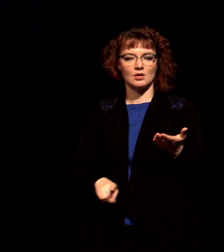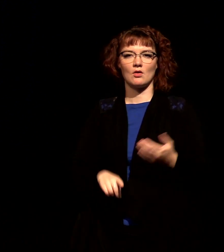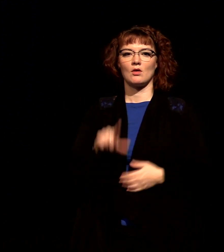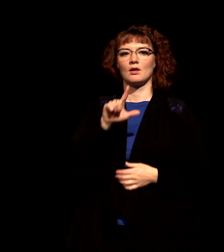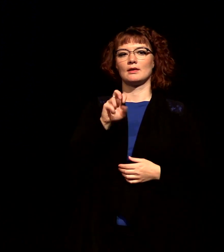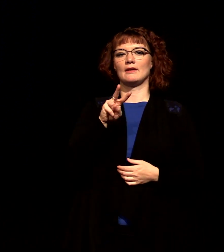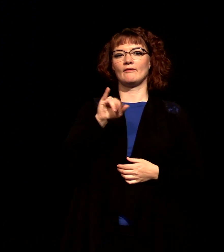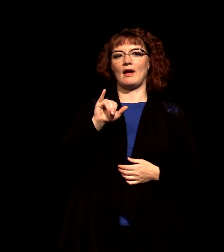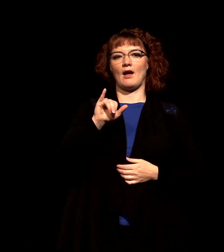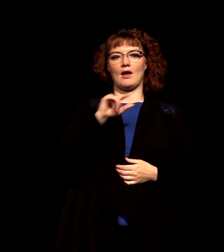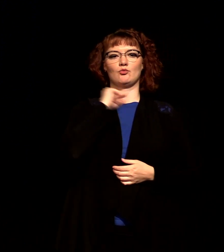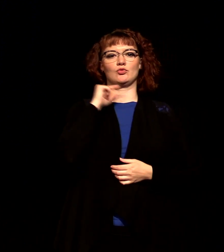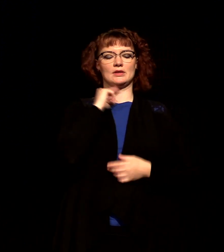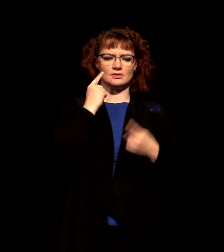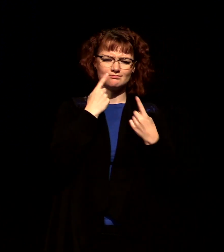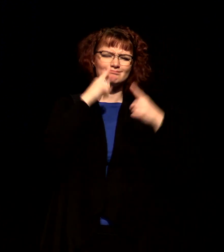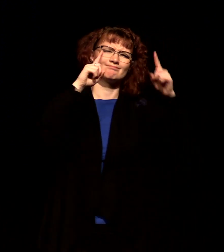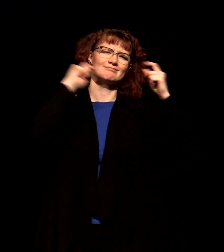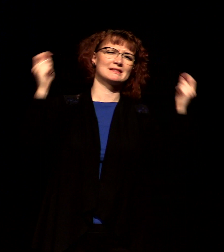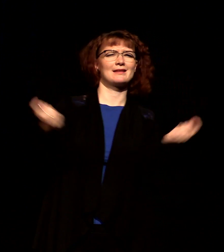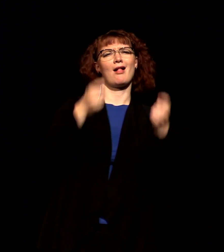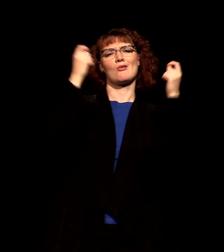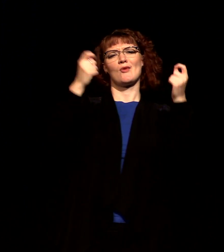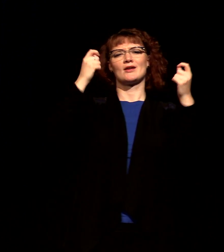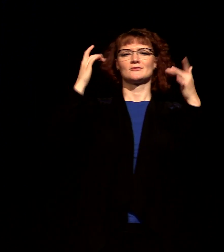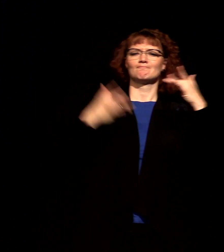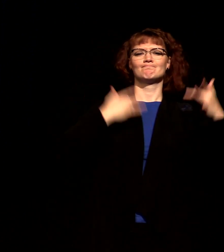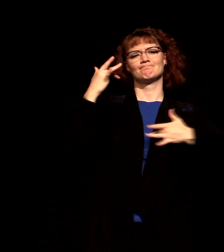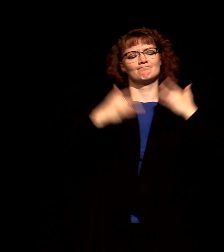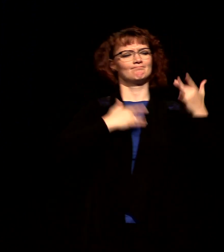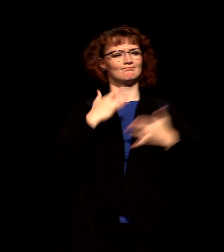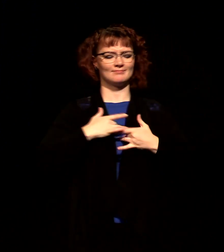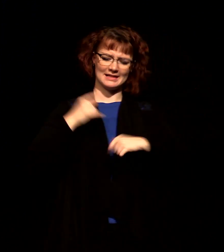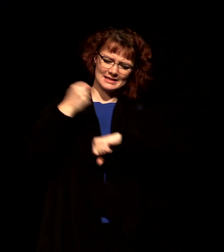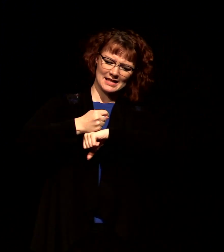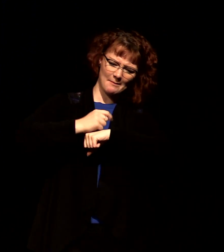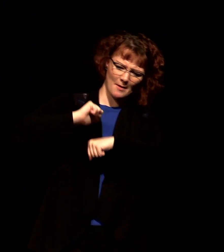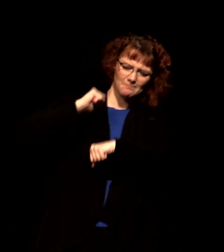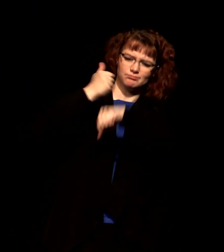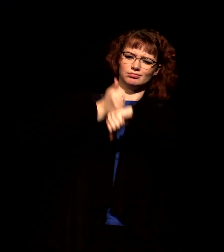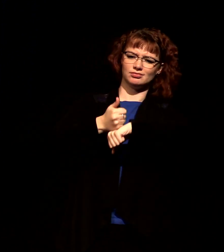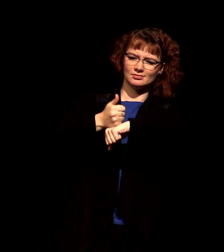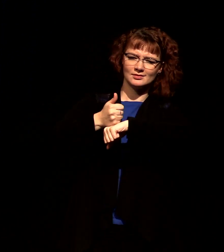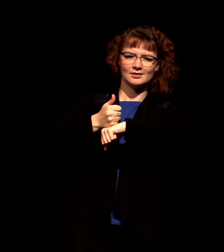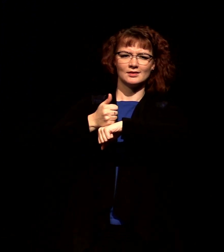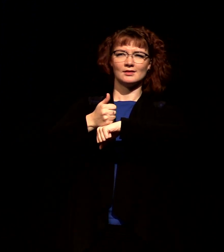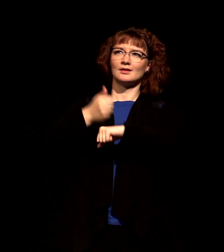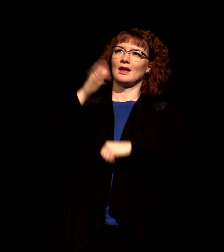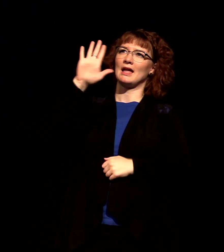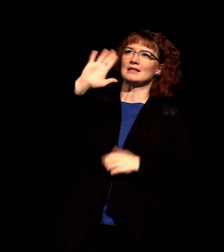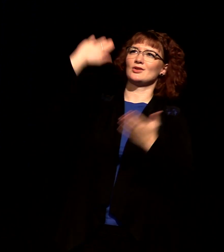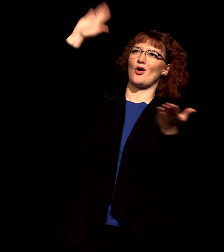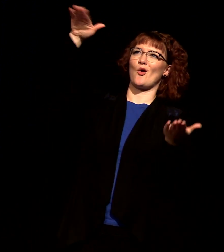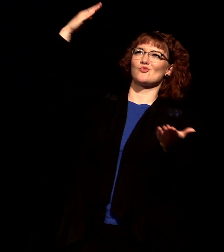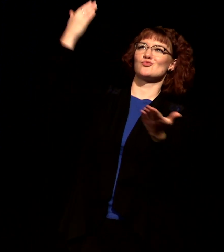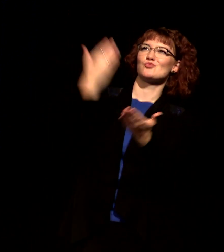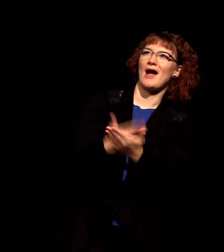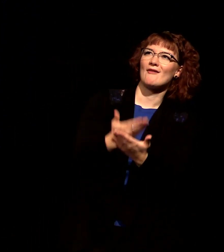immense celebration in this dwelling place has been established. It is the Advent, the coming the arrival of God to